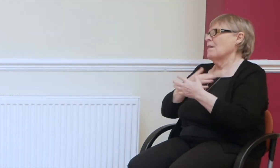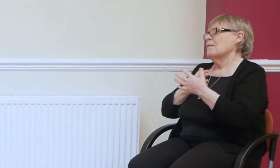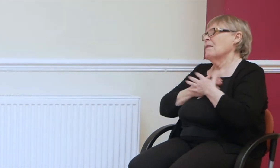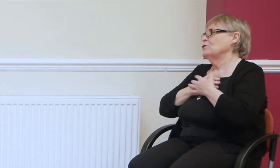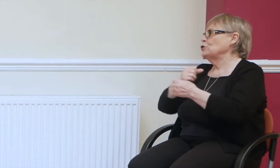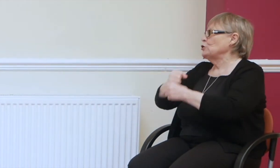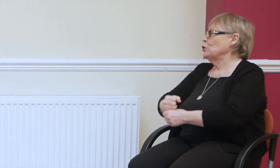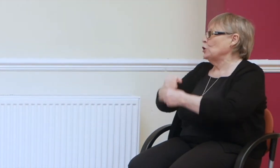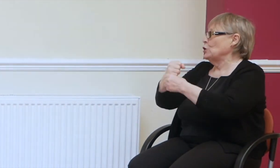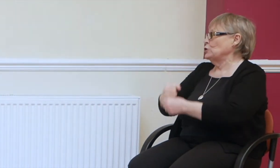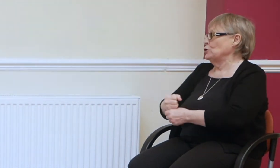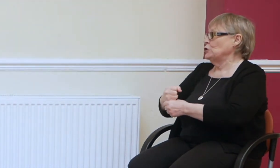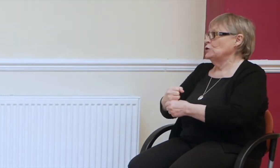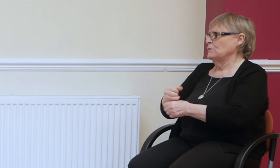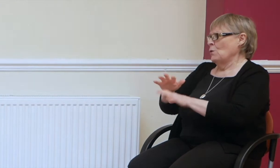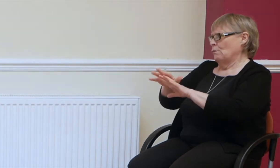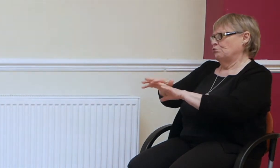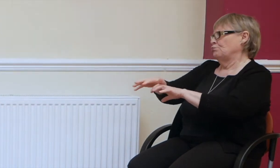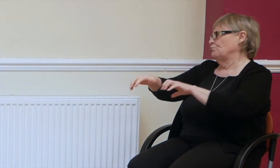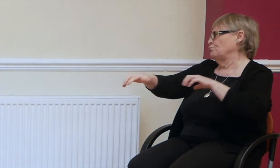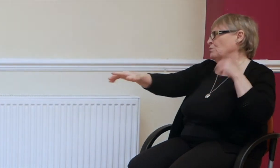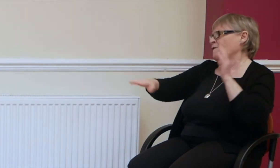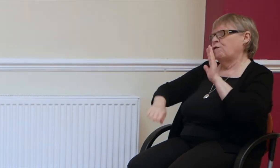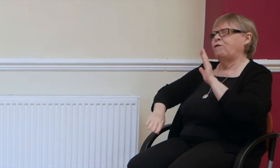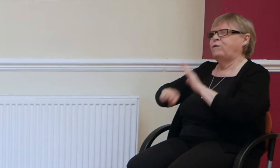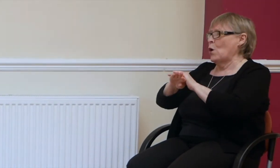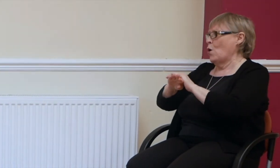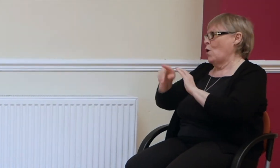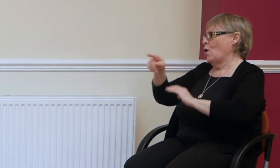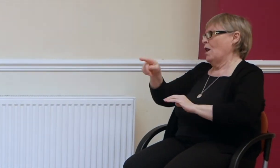I loved the church there; it was always full.